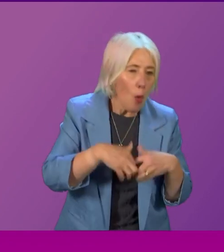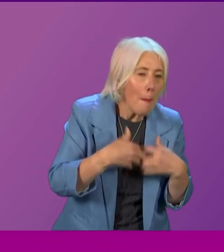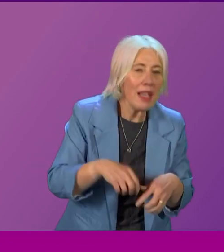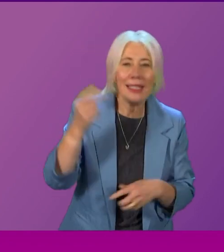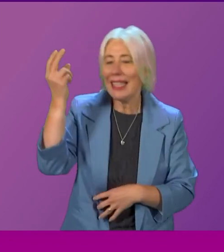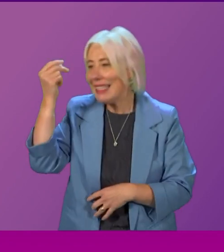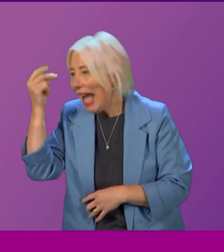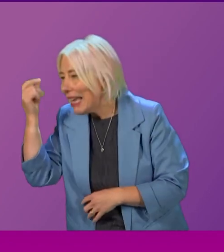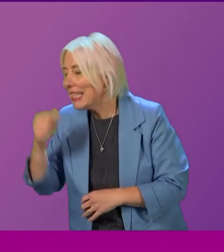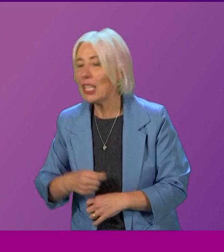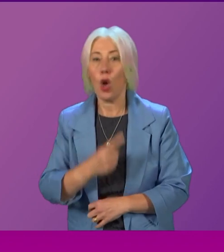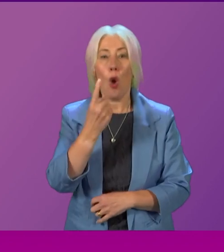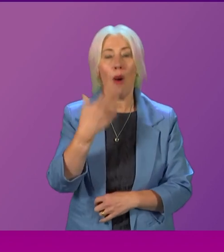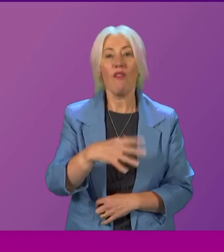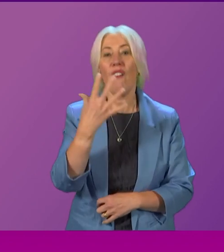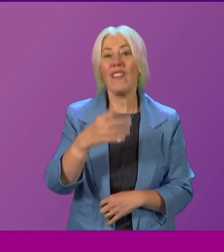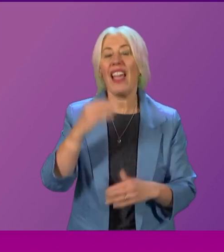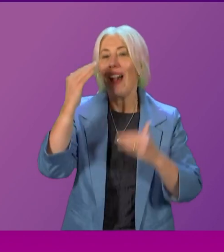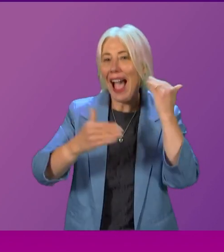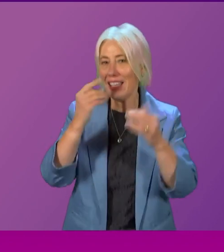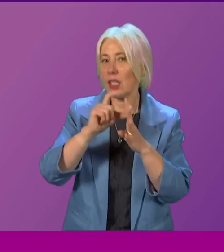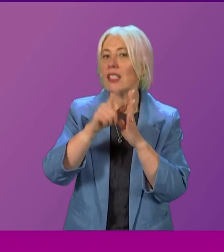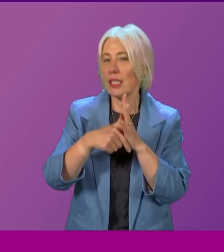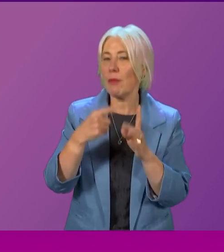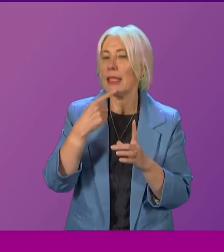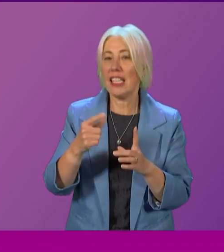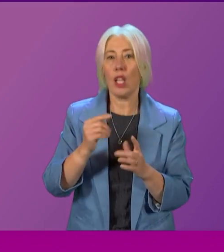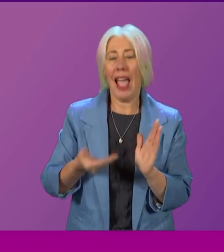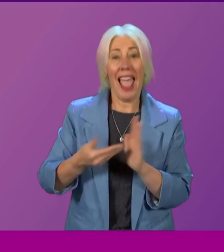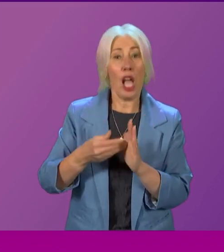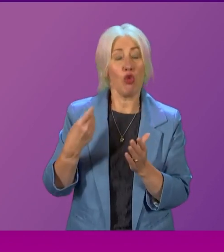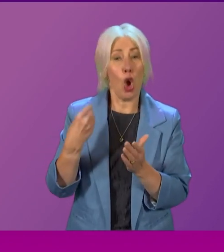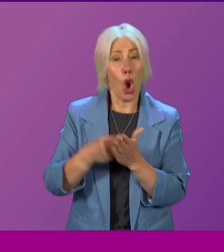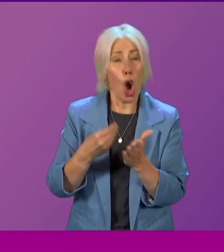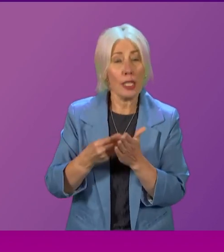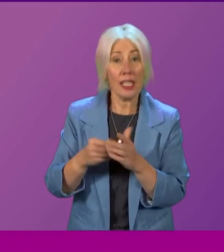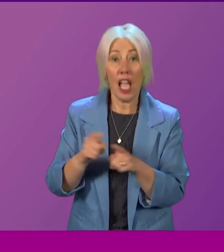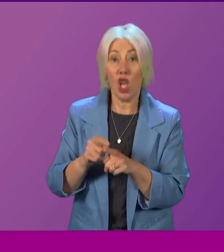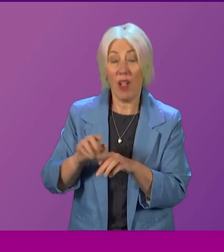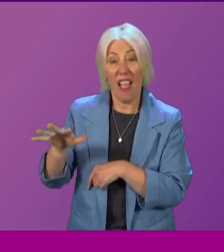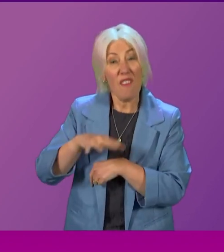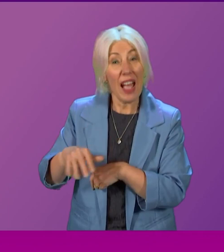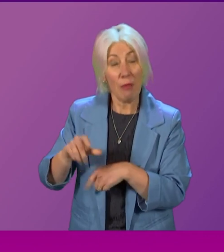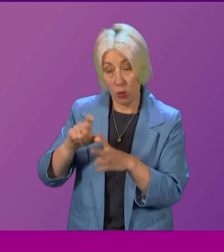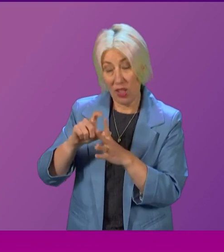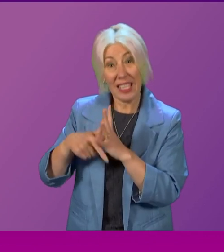One in five disabled adults faced additional costs of over £1,000, and almost a quarter of families with disabled children were facing similar costs.